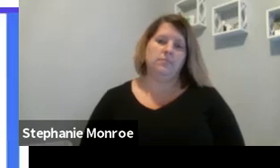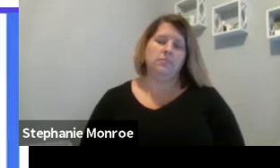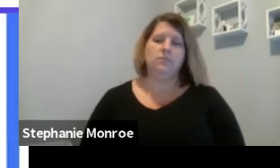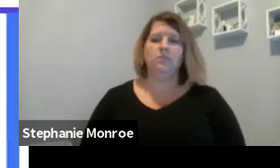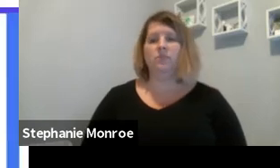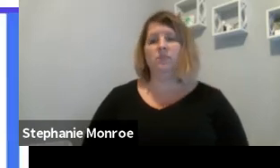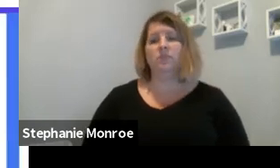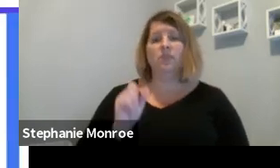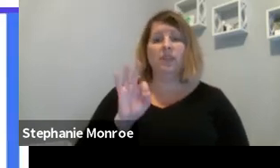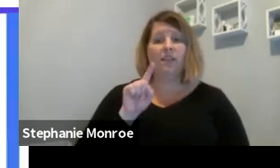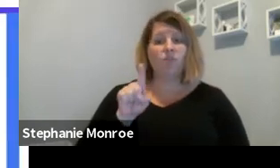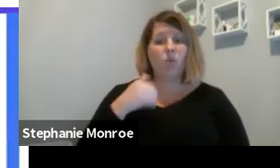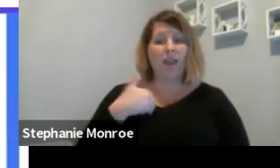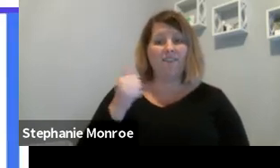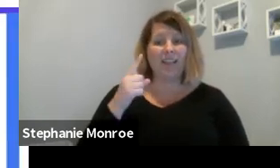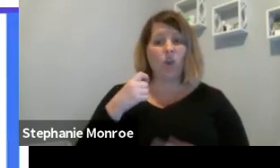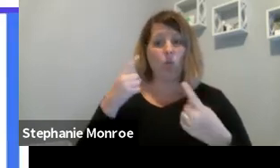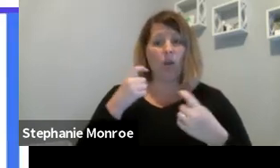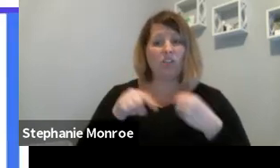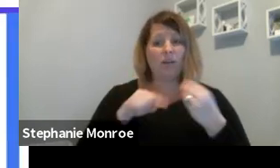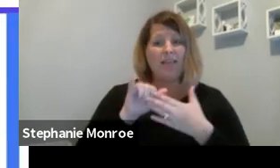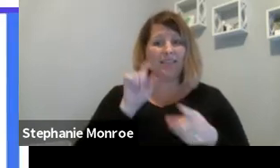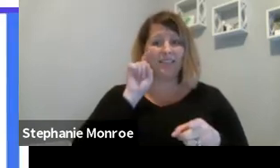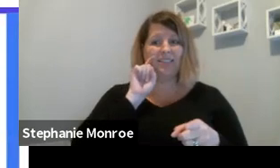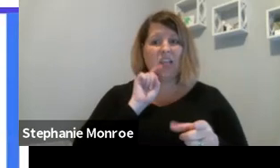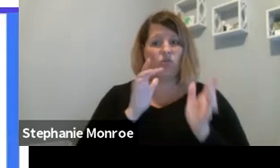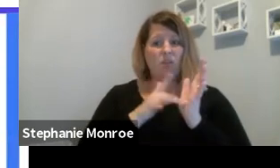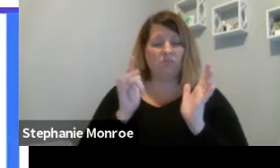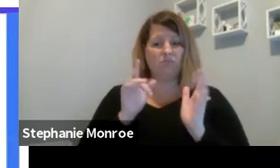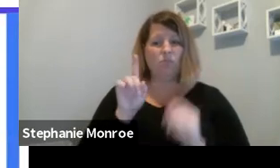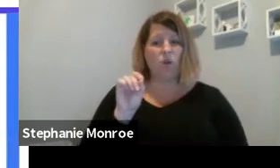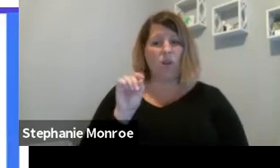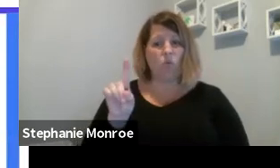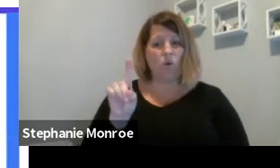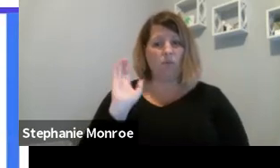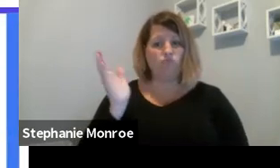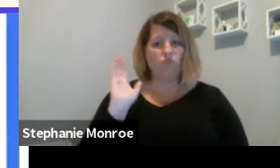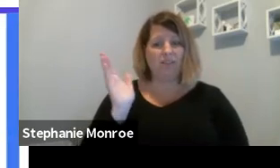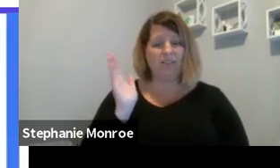If you have any questions about this Sexual Assault 101 presentation,